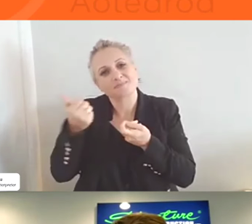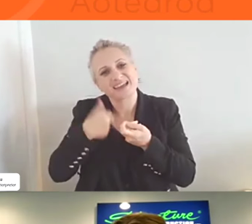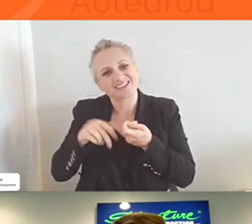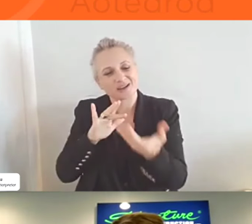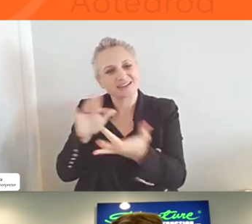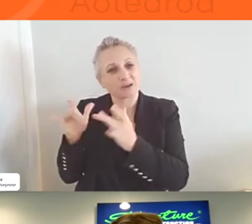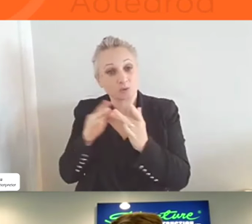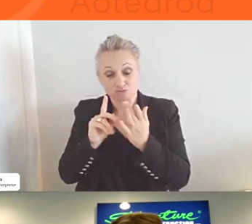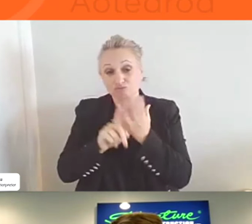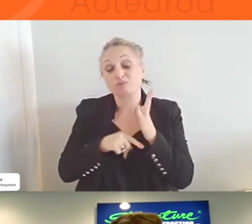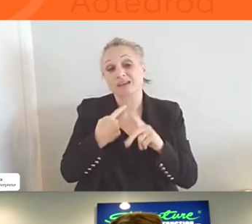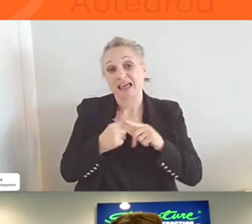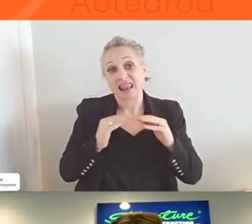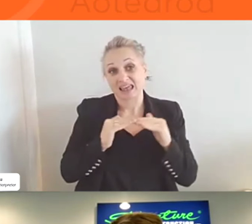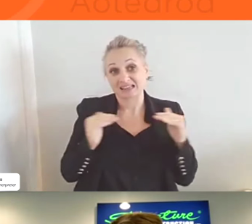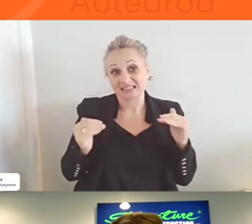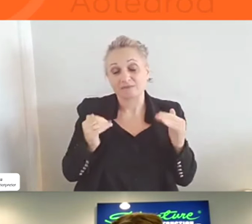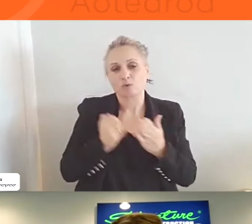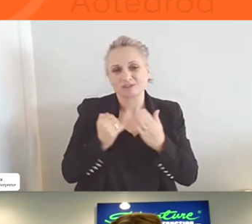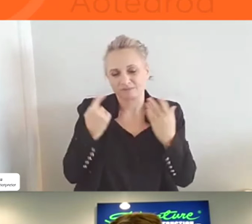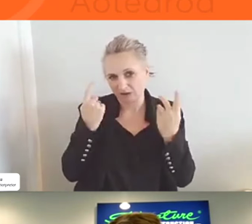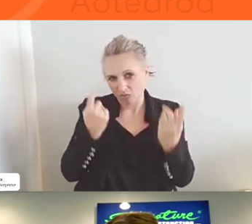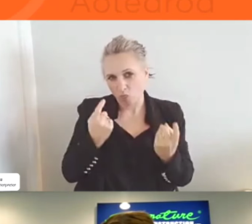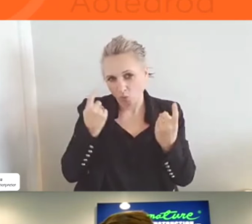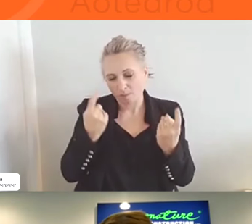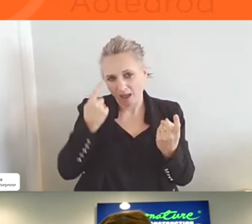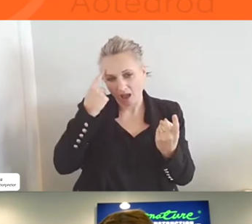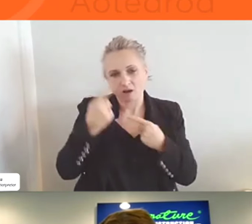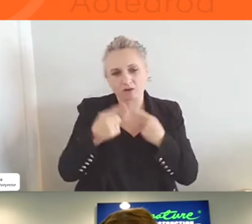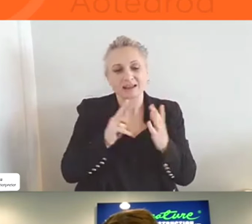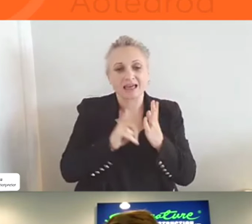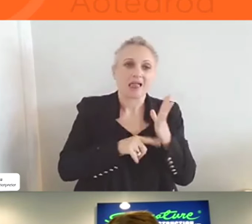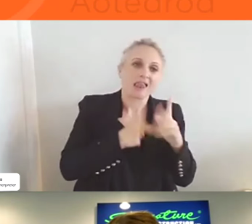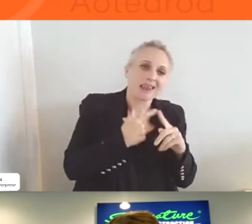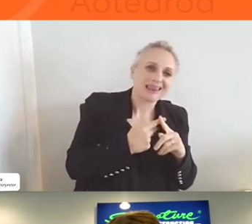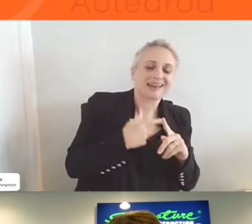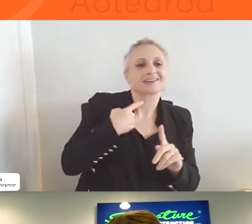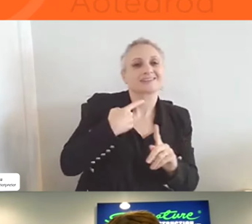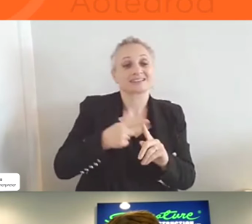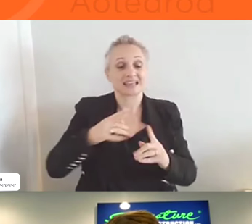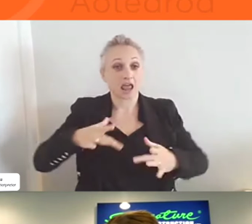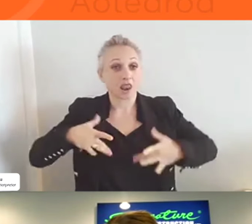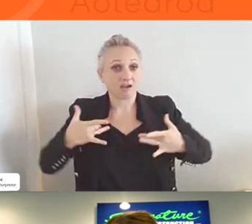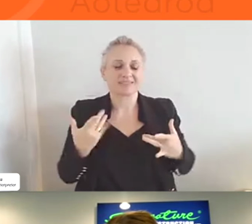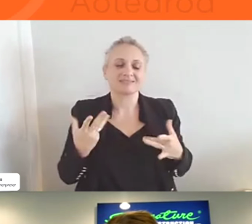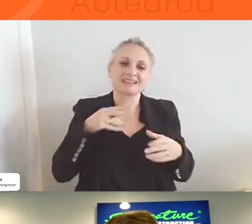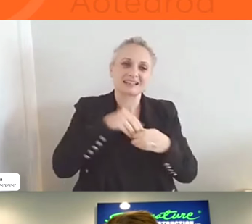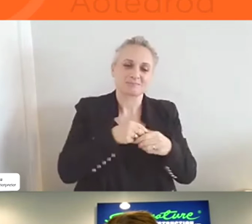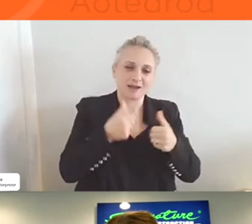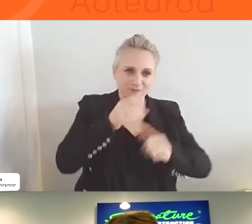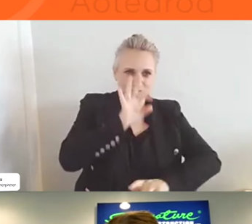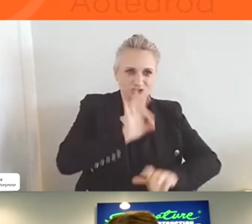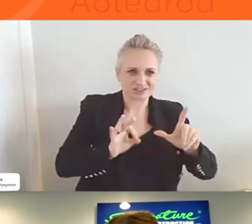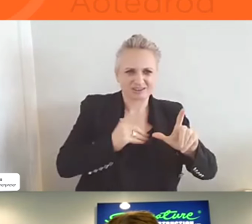in how they effect. And lux and light is just part of good design as well. I think it's always considered.